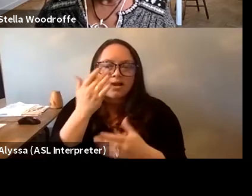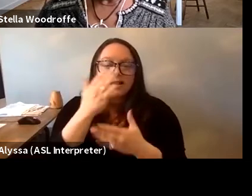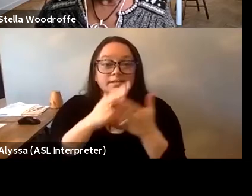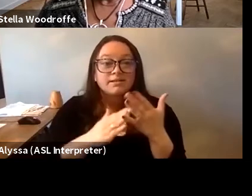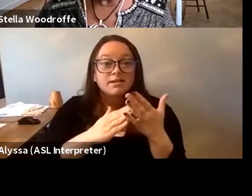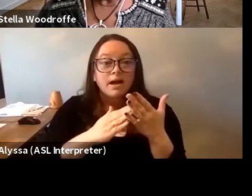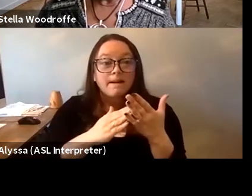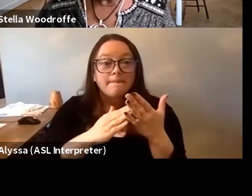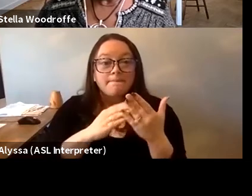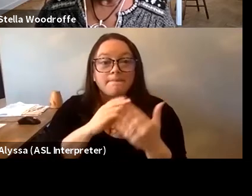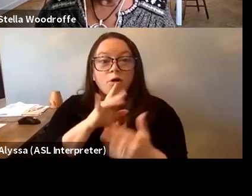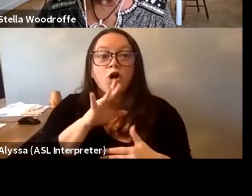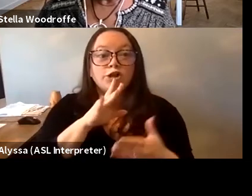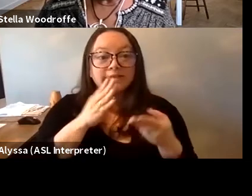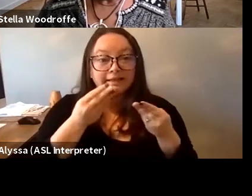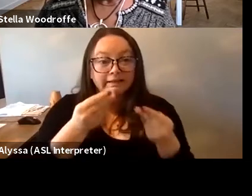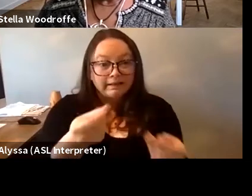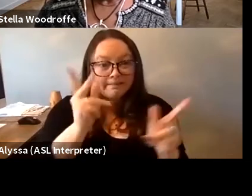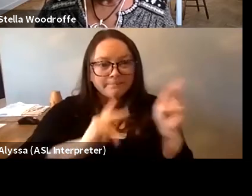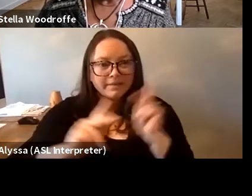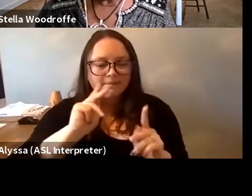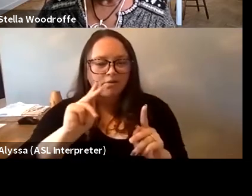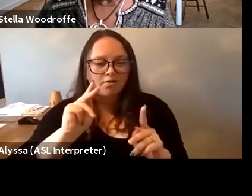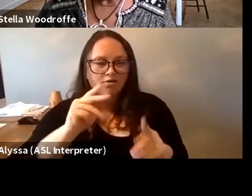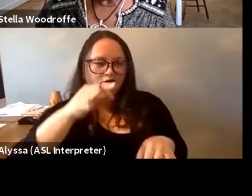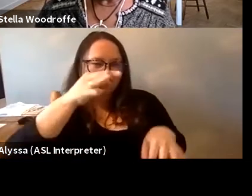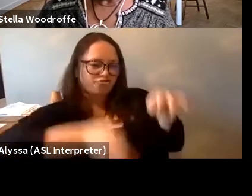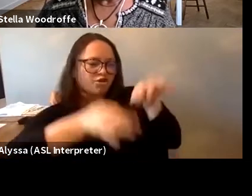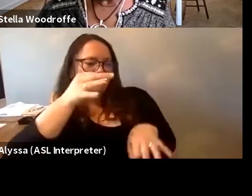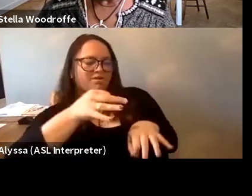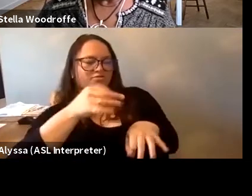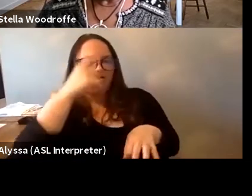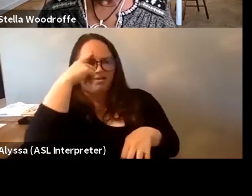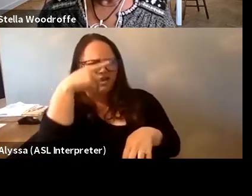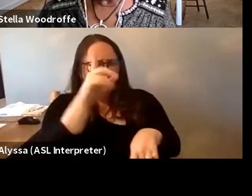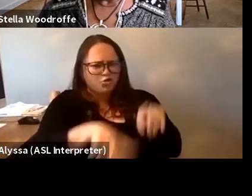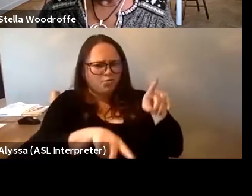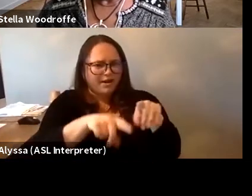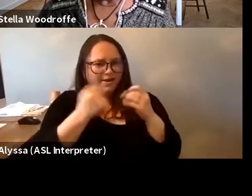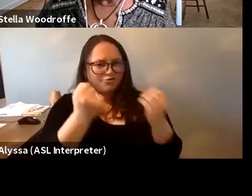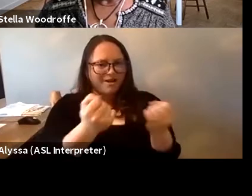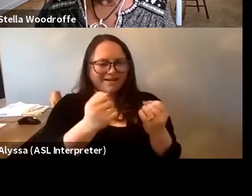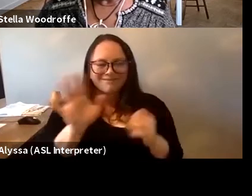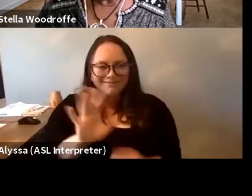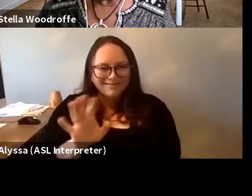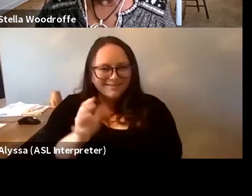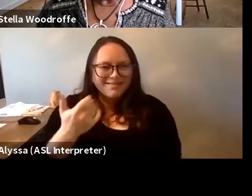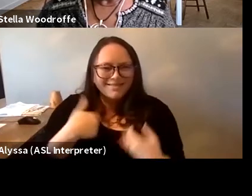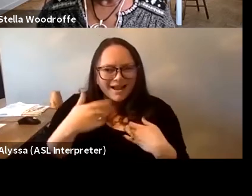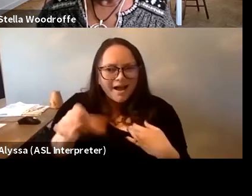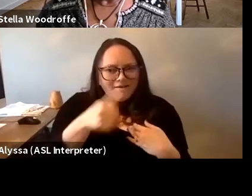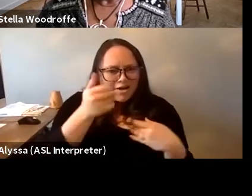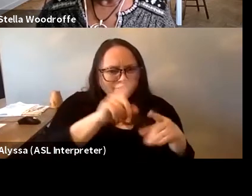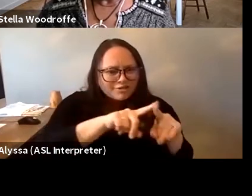judgmental because they think they can't drive there are other different ways how people with disabilities or intellectual